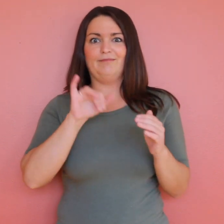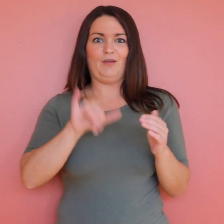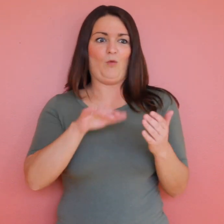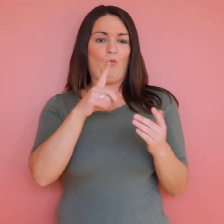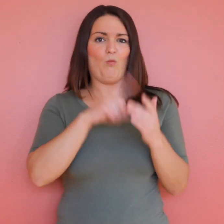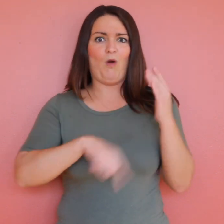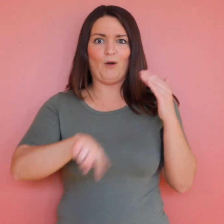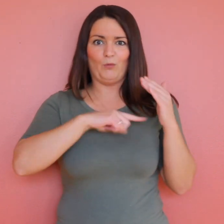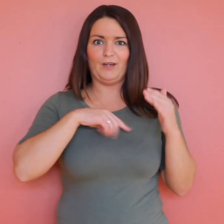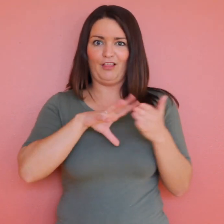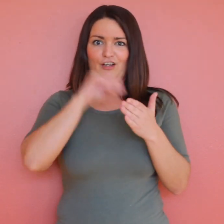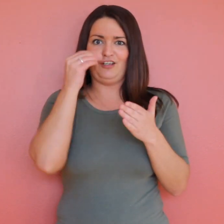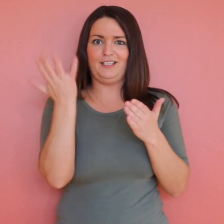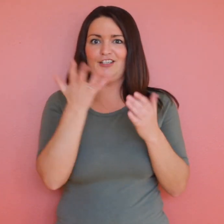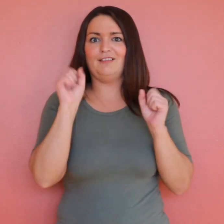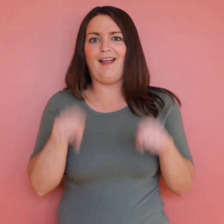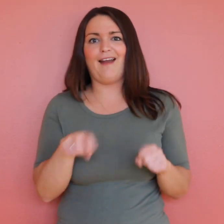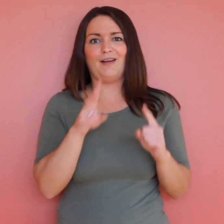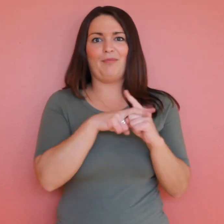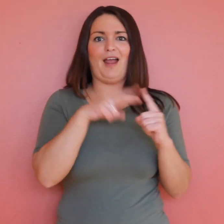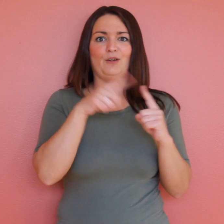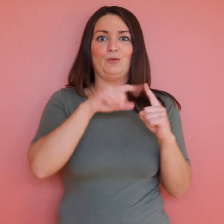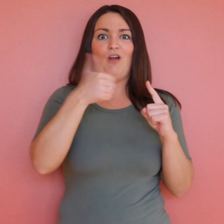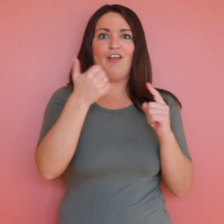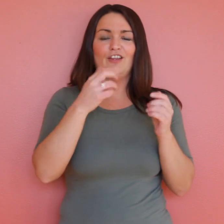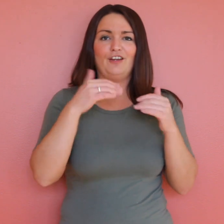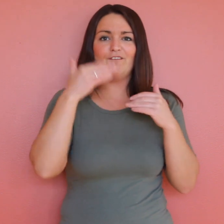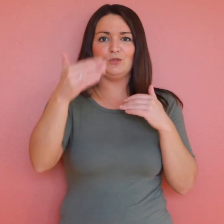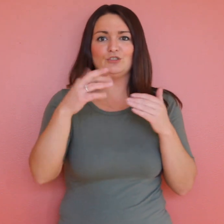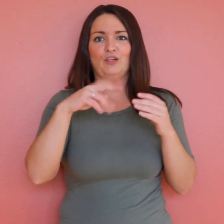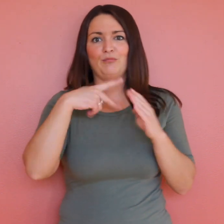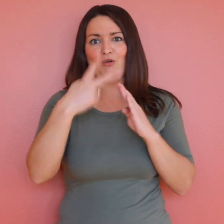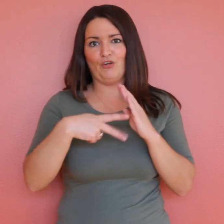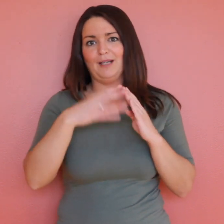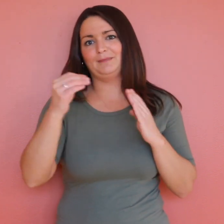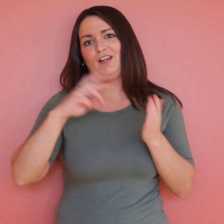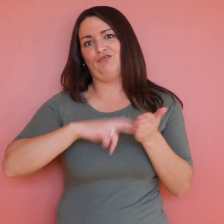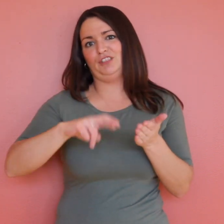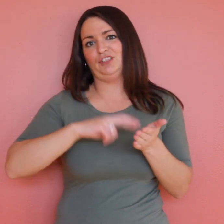What we learn here can be applied to future programs and research.